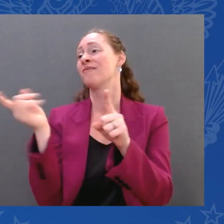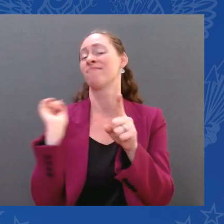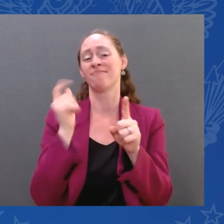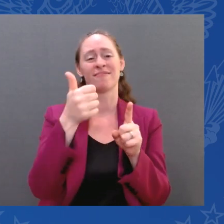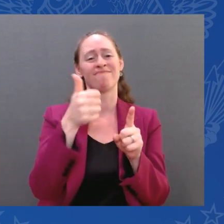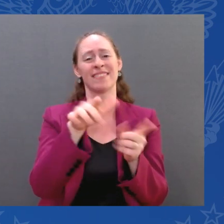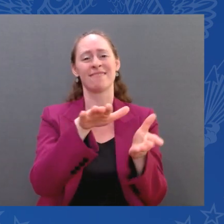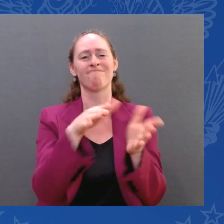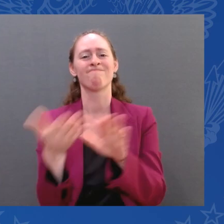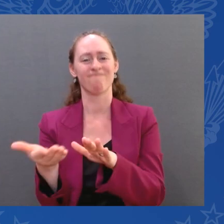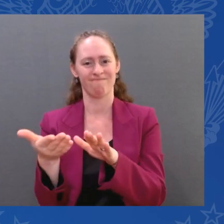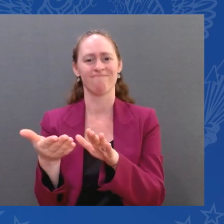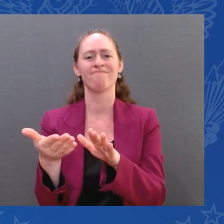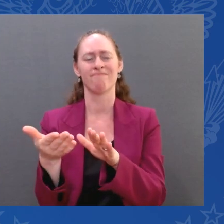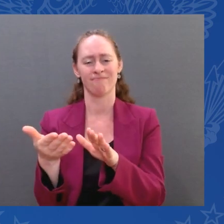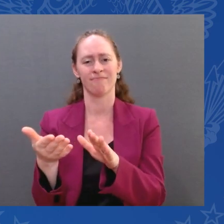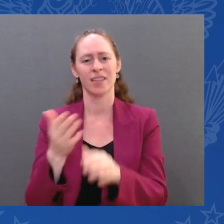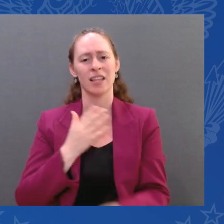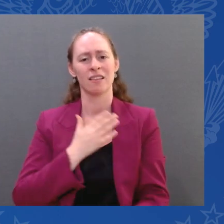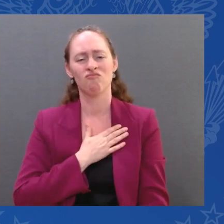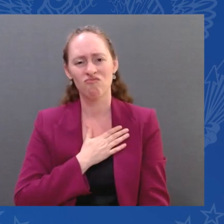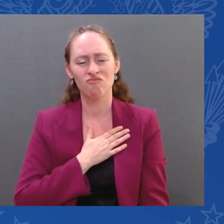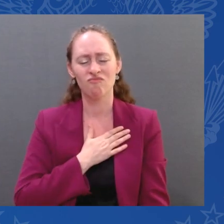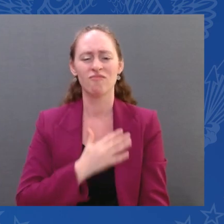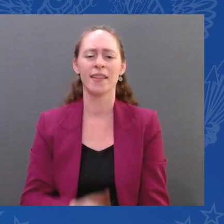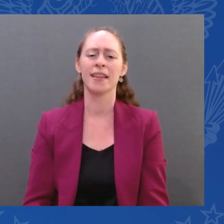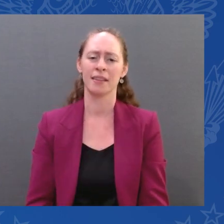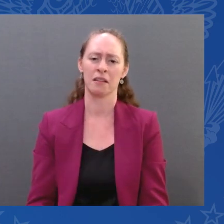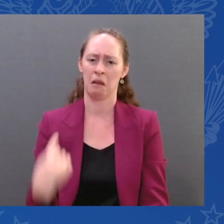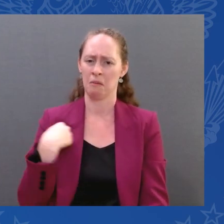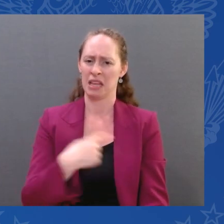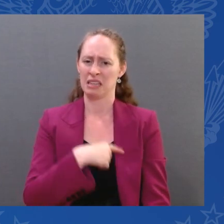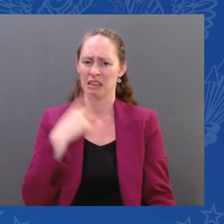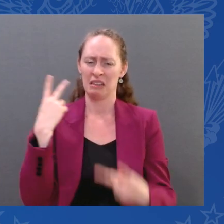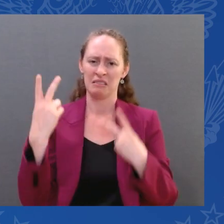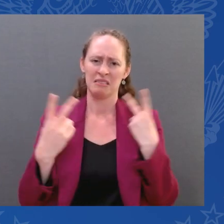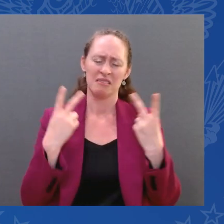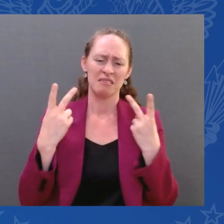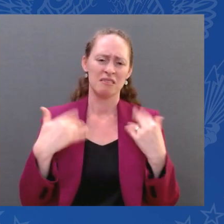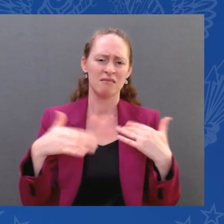only to meet the strength, goodness and decency of this Gold Star American family.